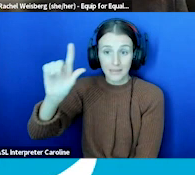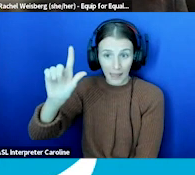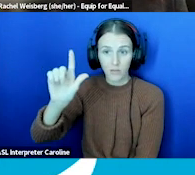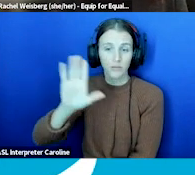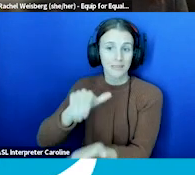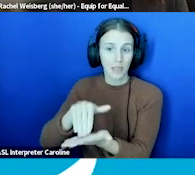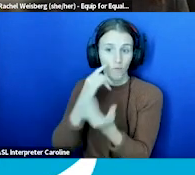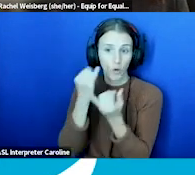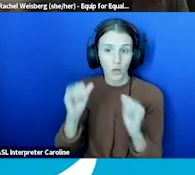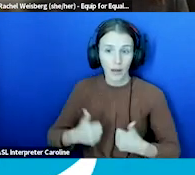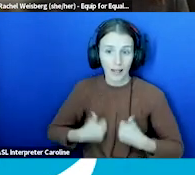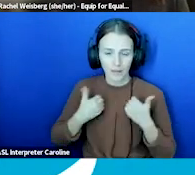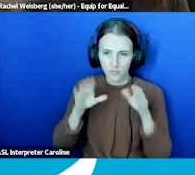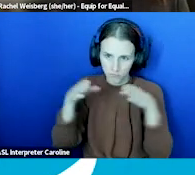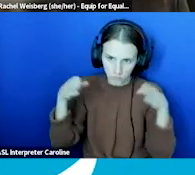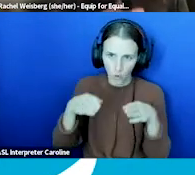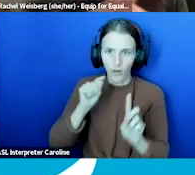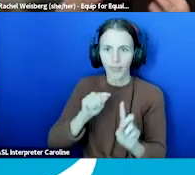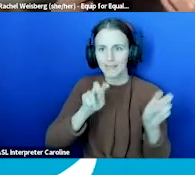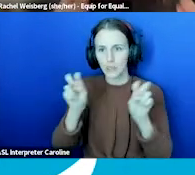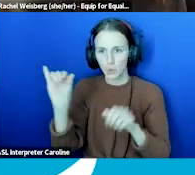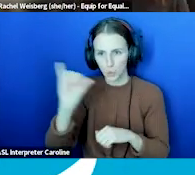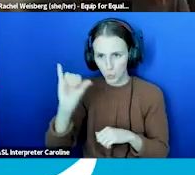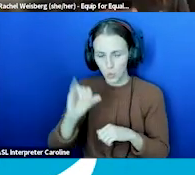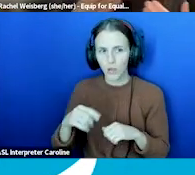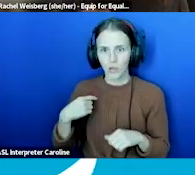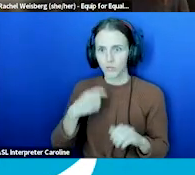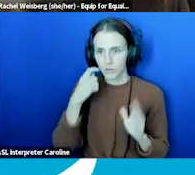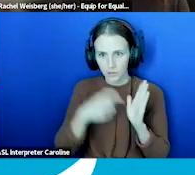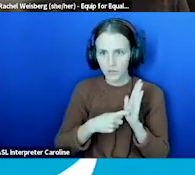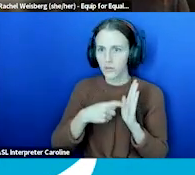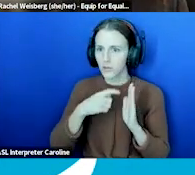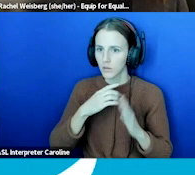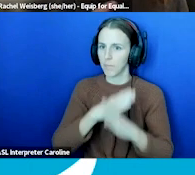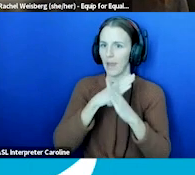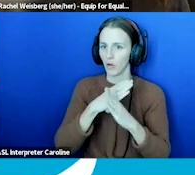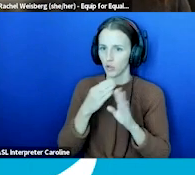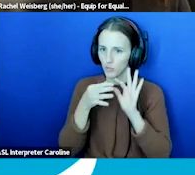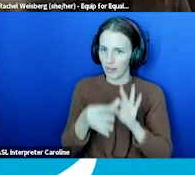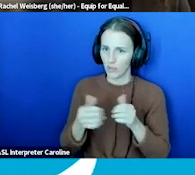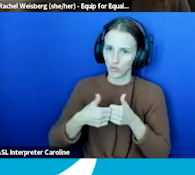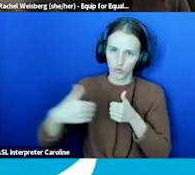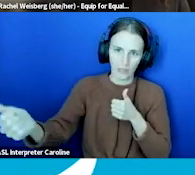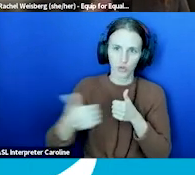BARRIERS AND AT THE RESEARCH MEETING IT WAS A HUGE TOPIC. AND THE